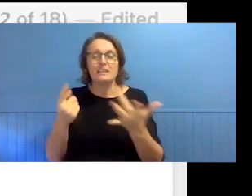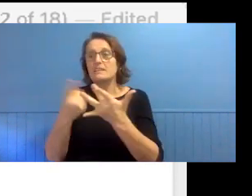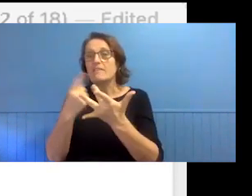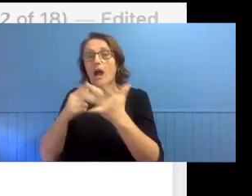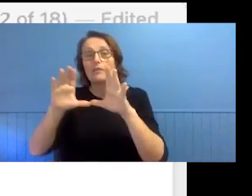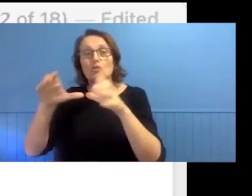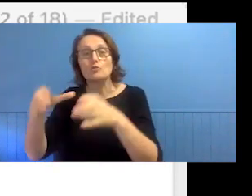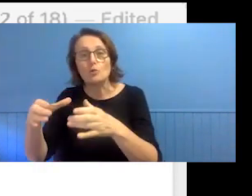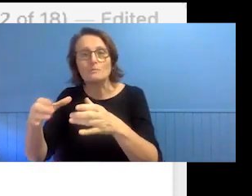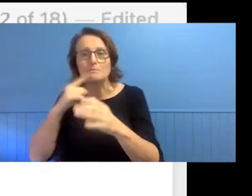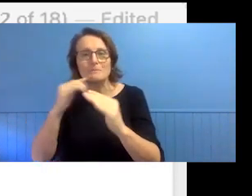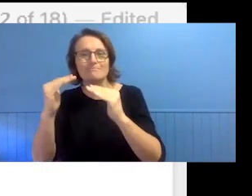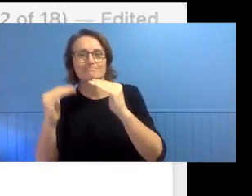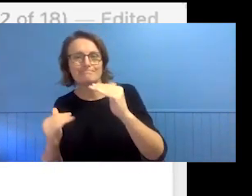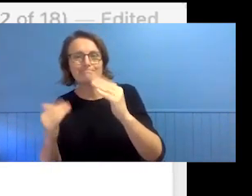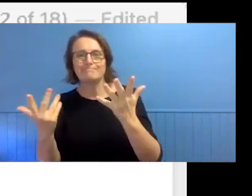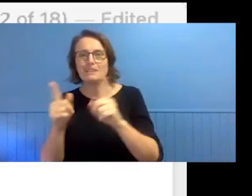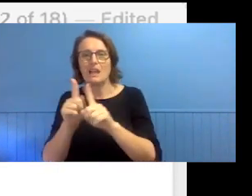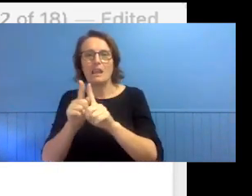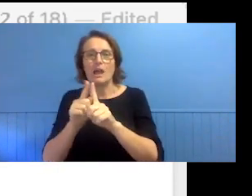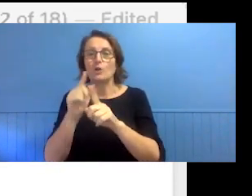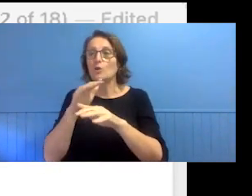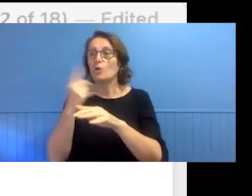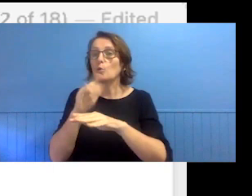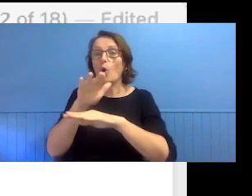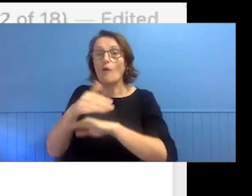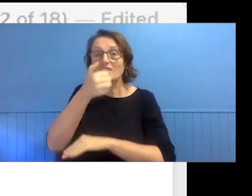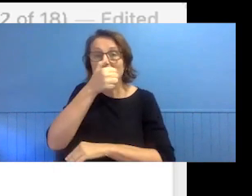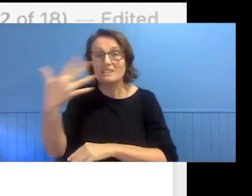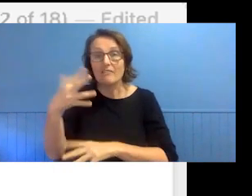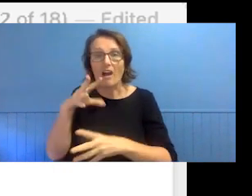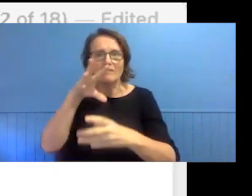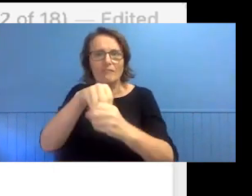included, like those over 65. Living outside over metropolitan areas.